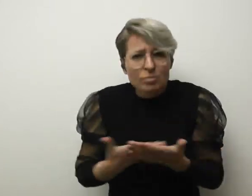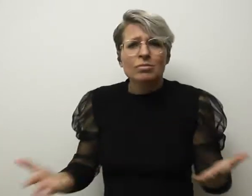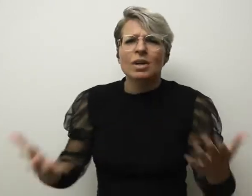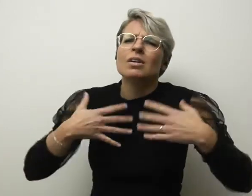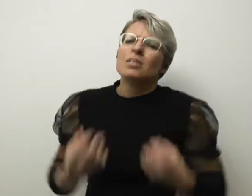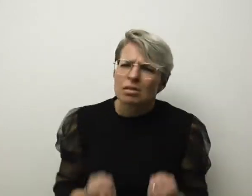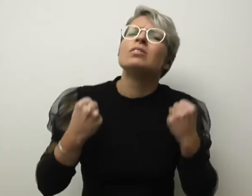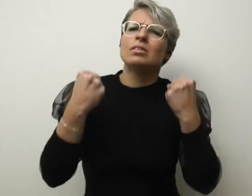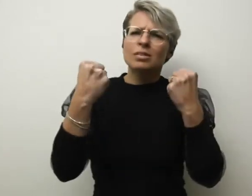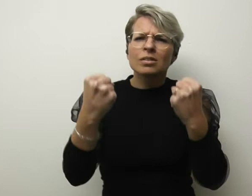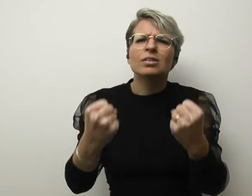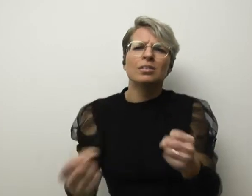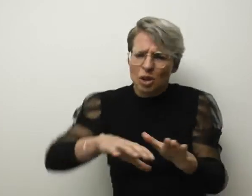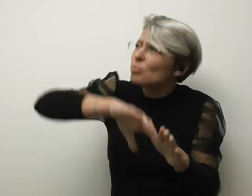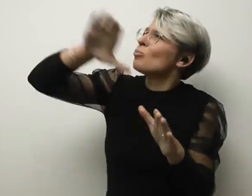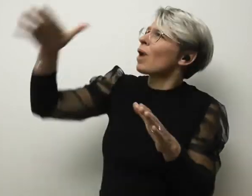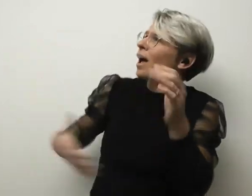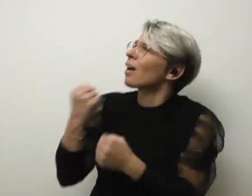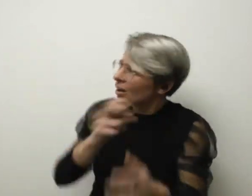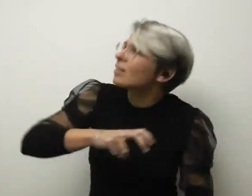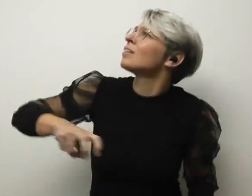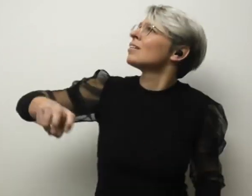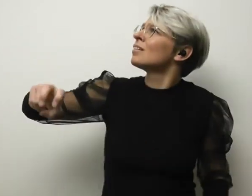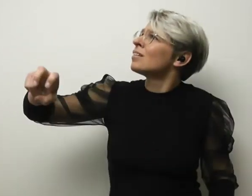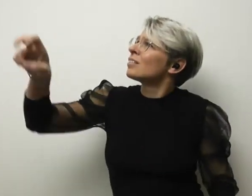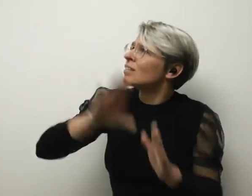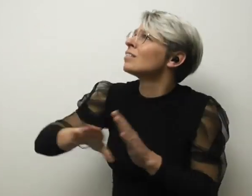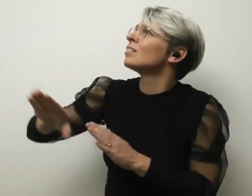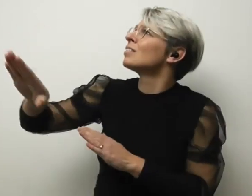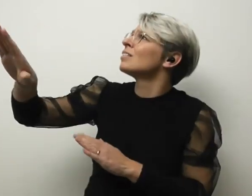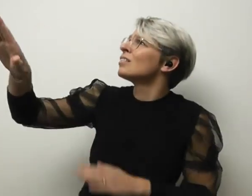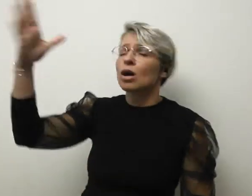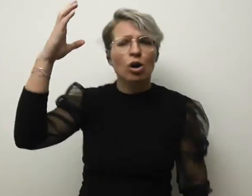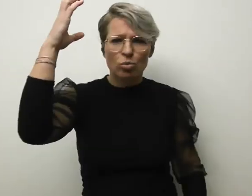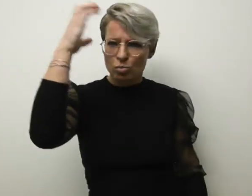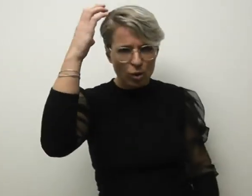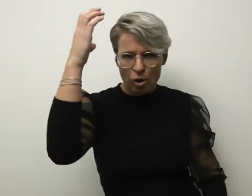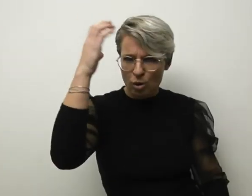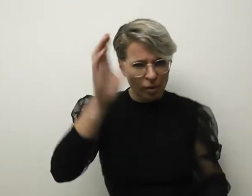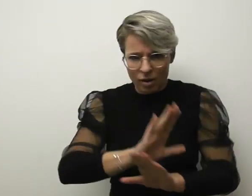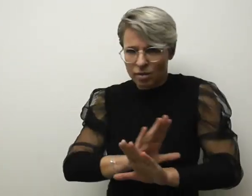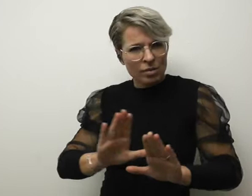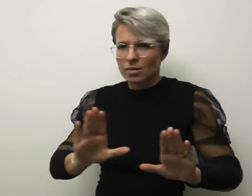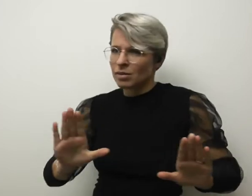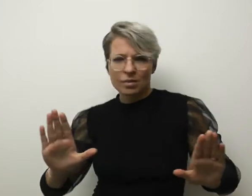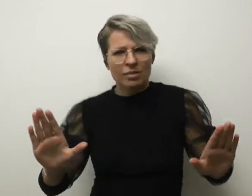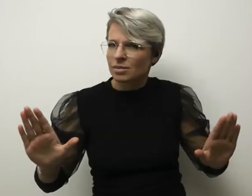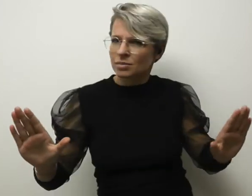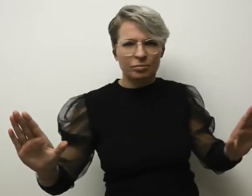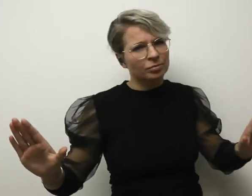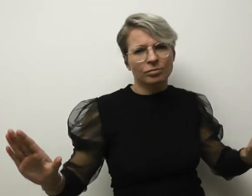Be running up that road, Be running up that hill, With no problems.